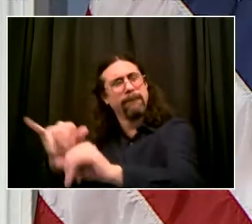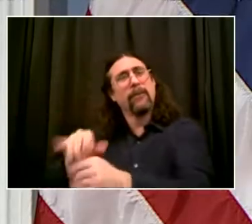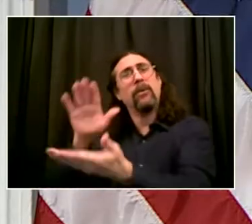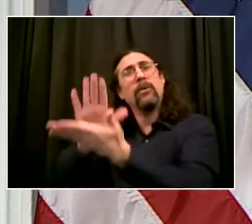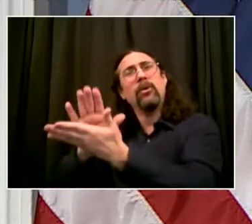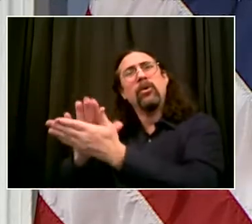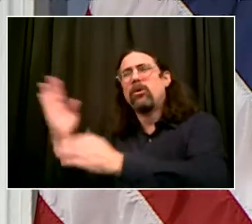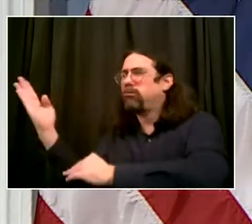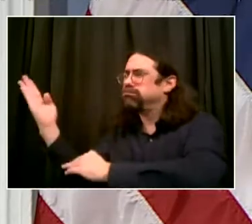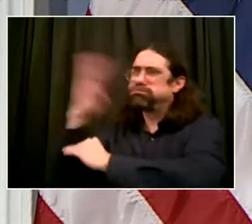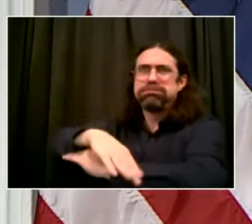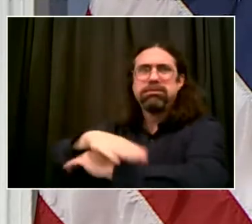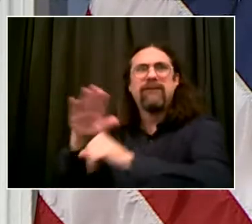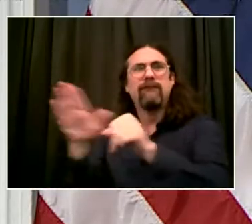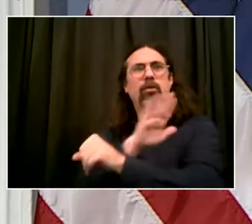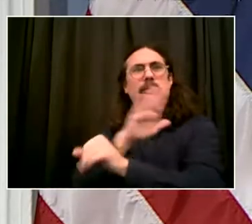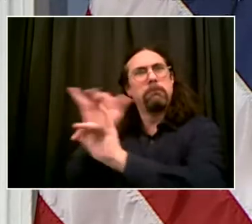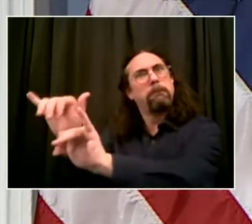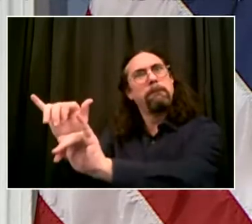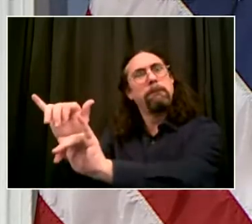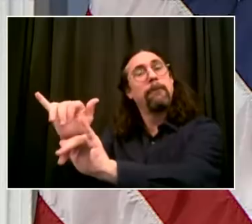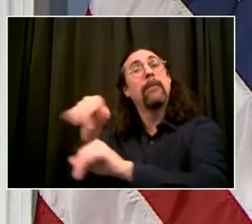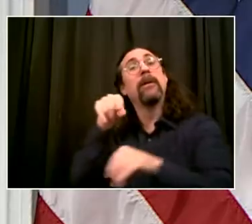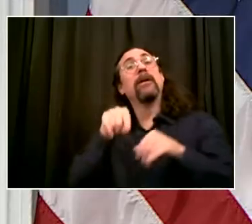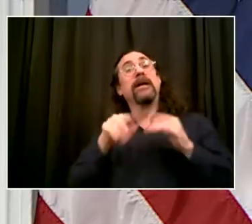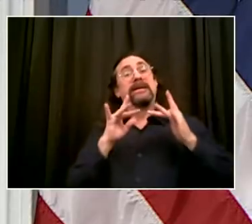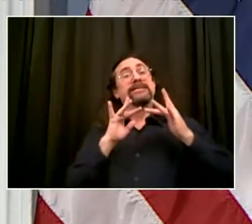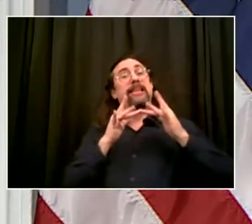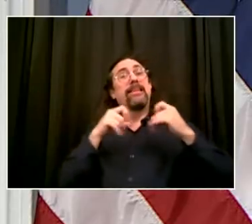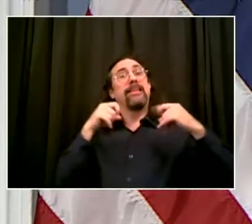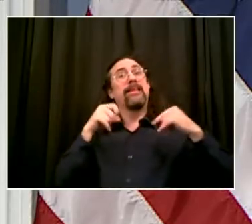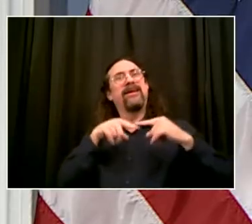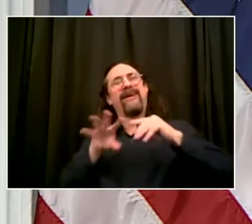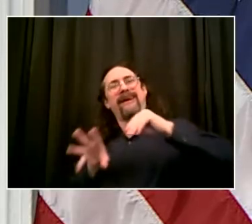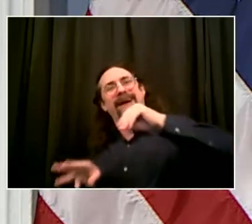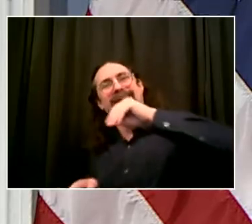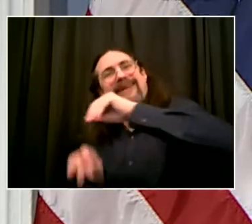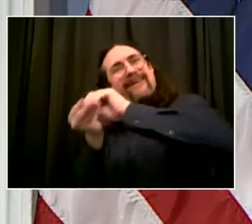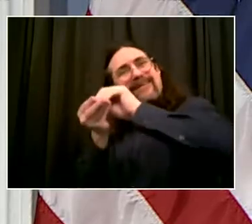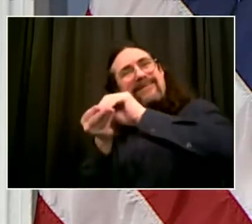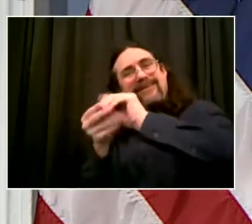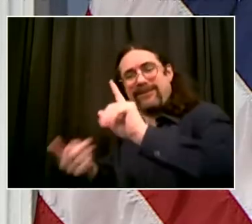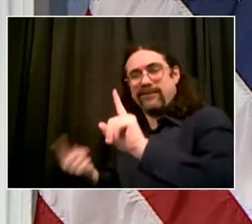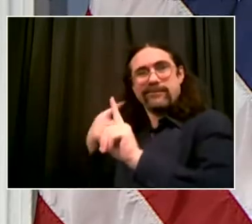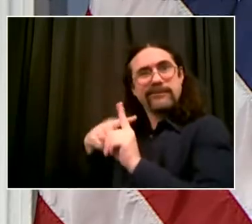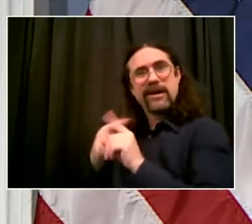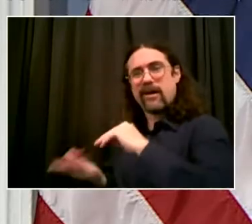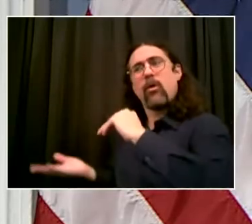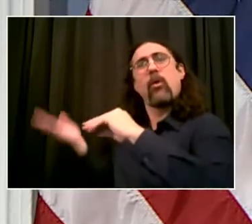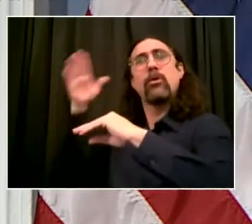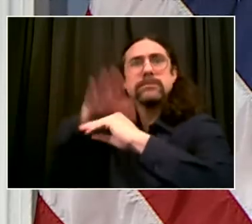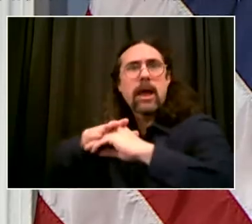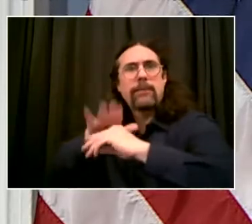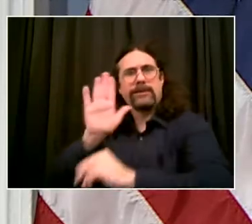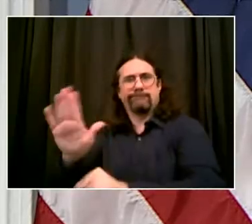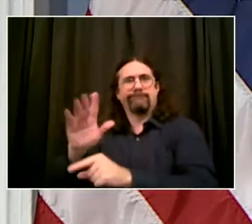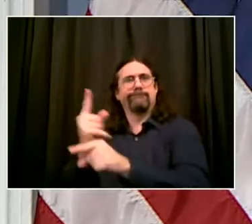BEING DIGITAL USERS TO DIGITAL LEAEANRERS. IN ORDER TO DO THAT WE NEED HIGH Q QUALILITY DIGITAL CURRICULUM. I THINK THAT